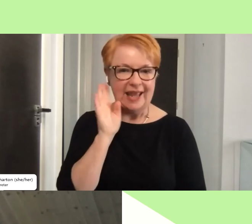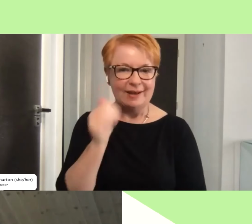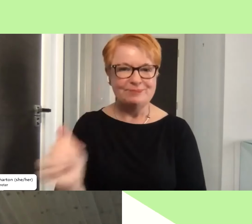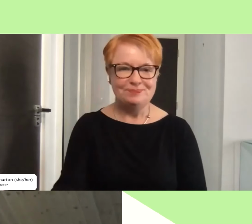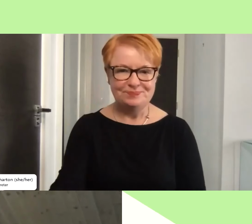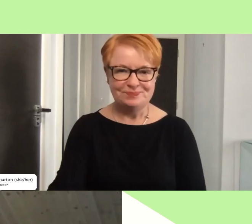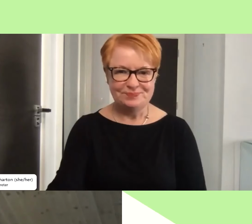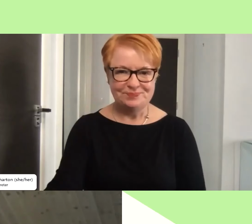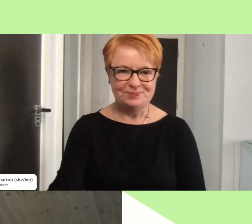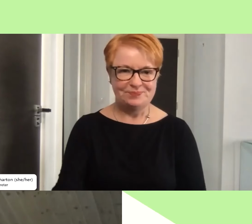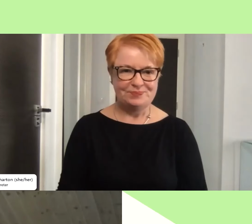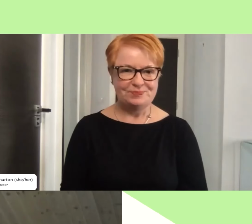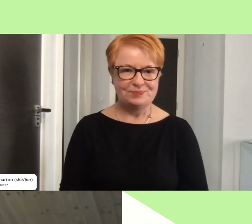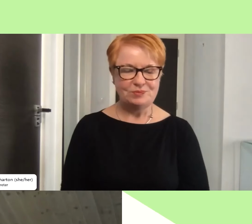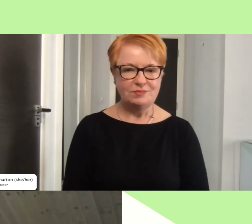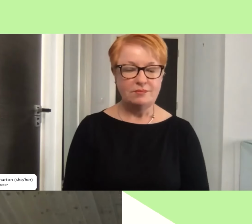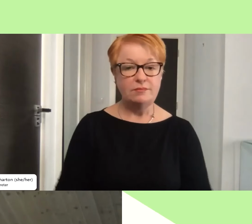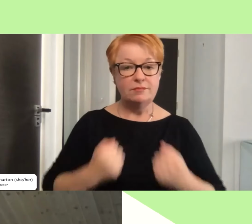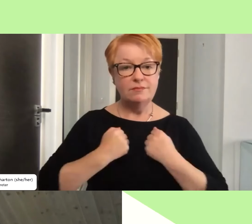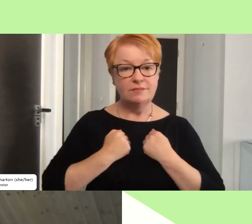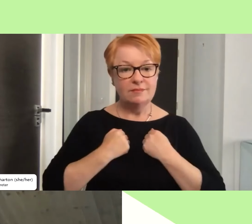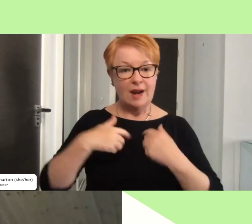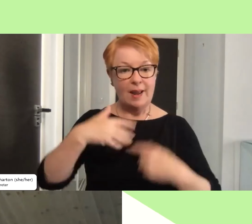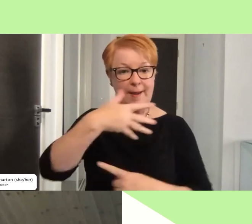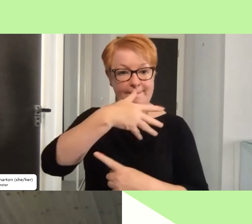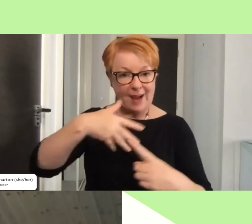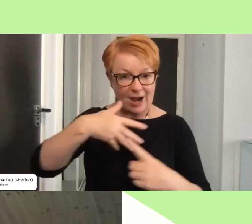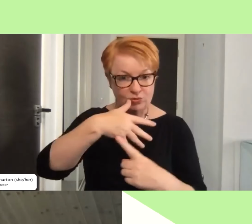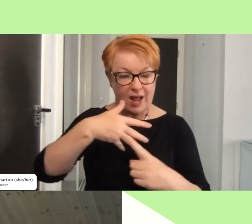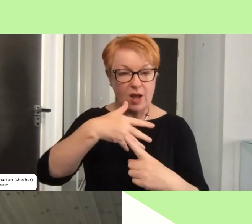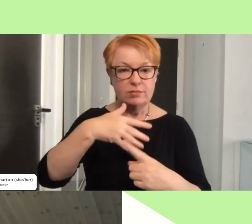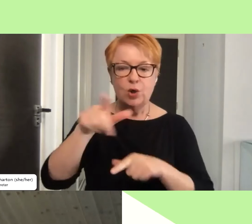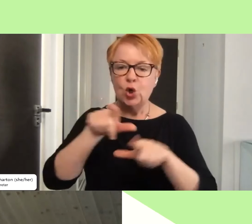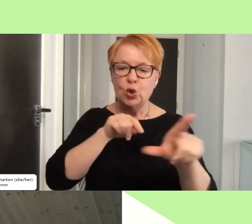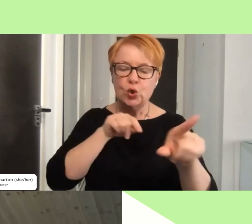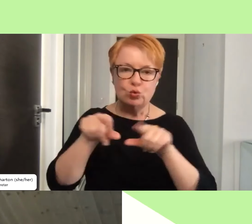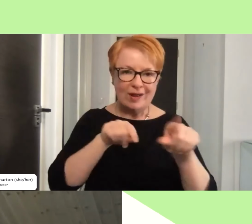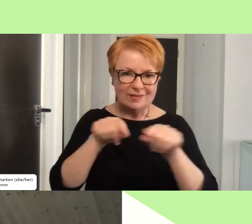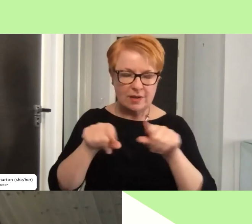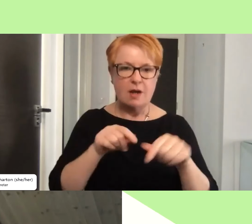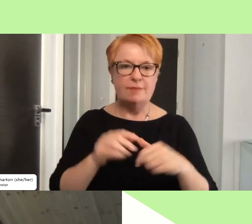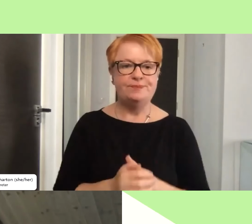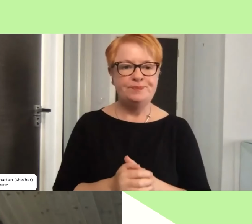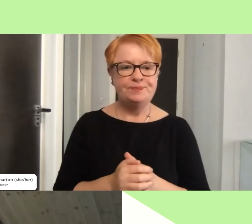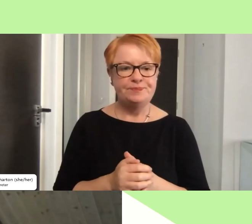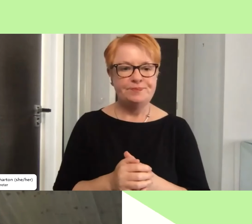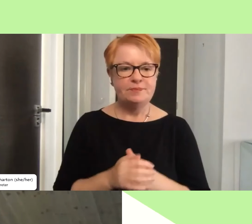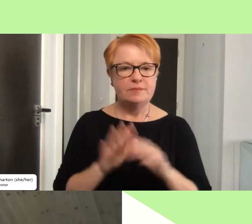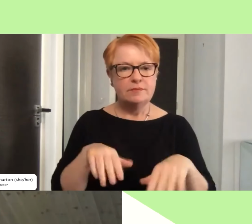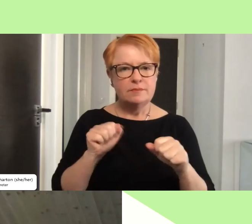My background is as a curator, and I started working in the Swedish exchange programme